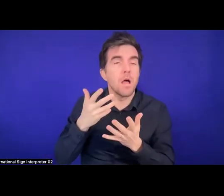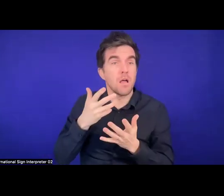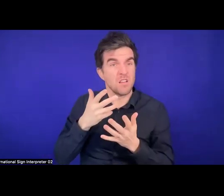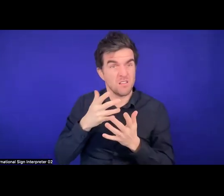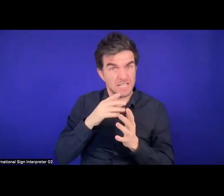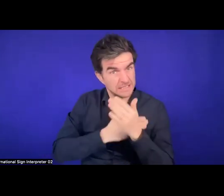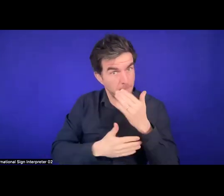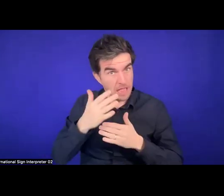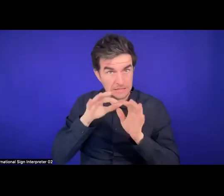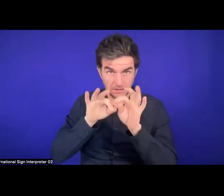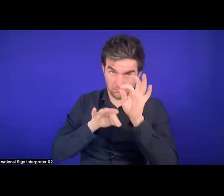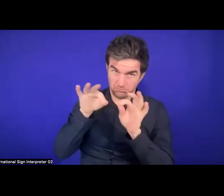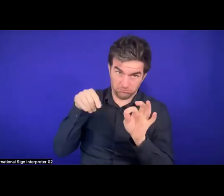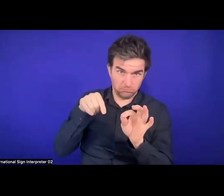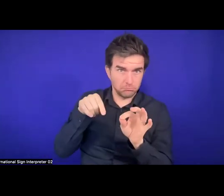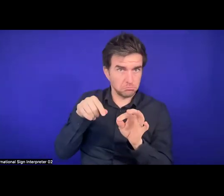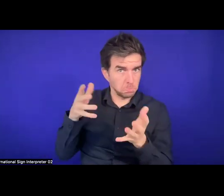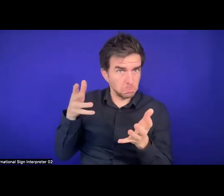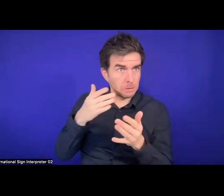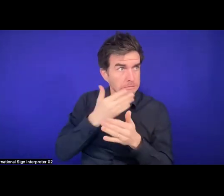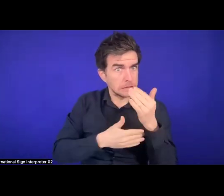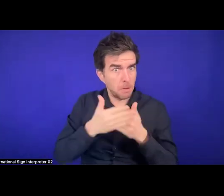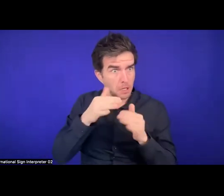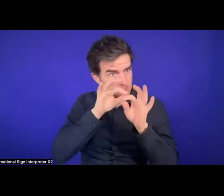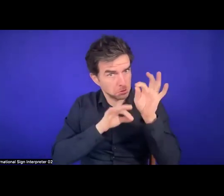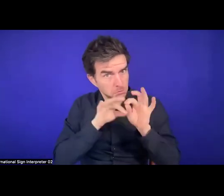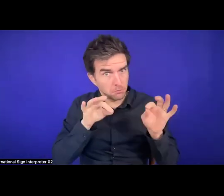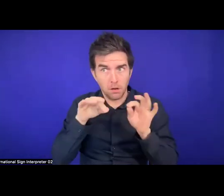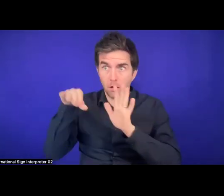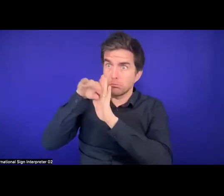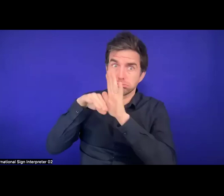big implications there, depending on who we include as persons with severe disability